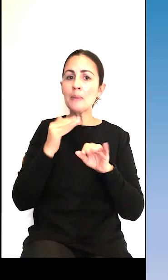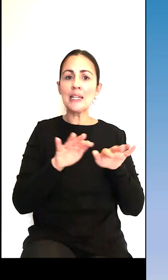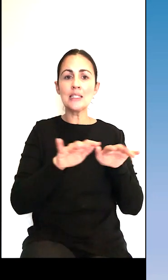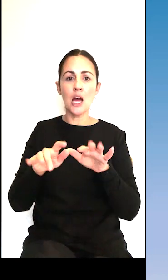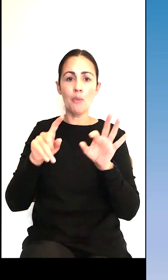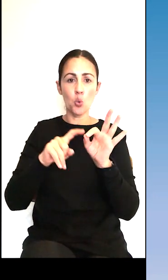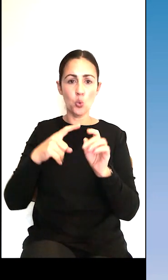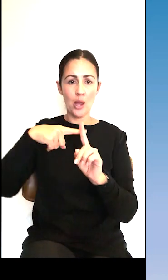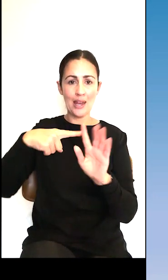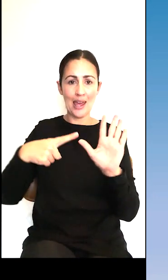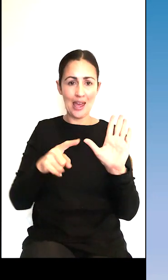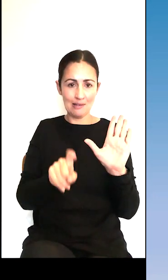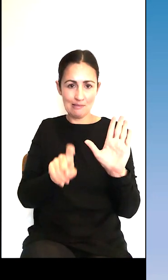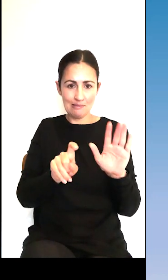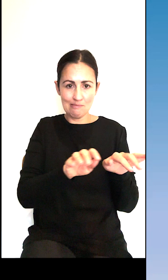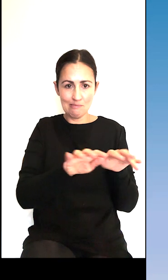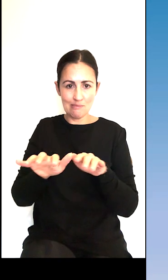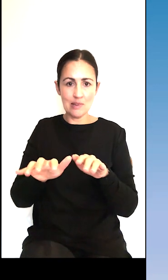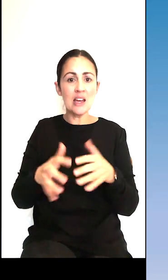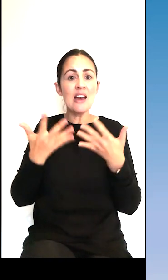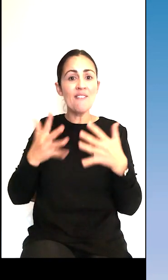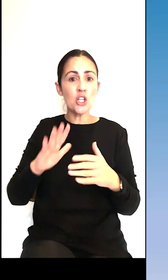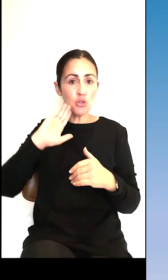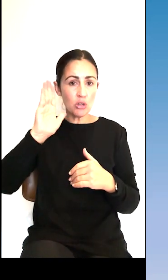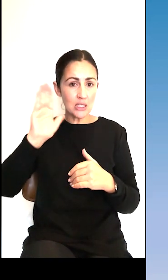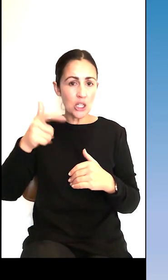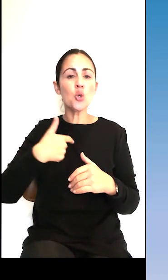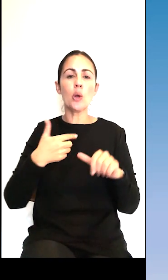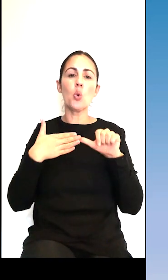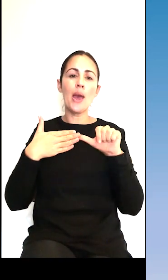and we'll be answering those at the conclusion of the presentation. Now Jenny,